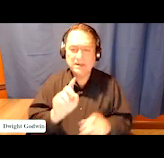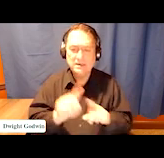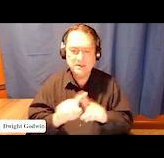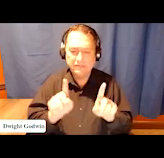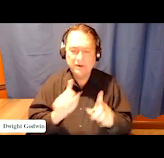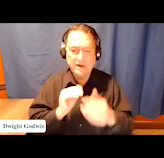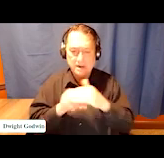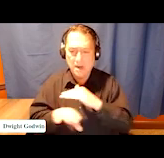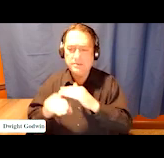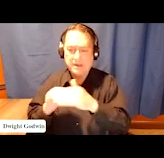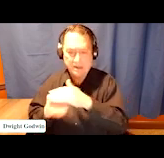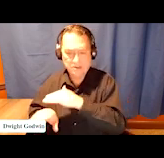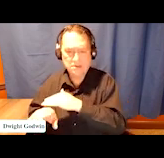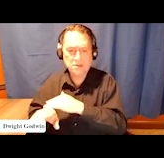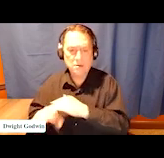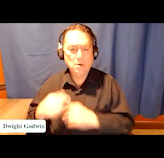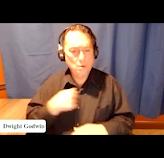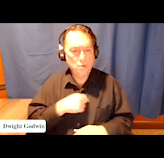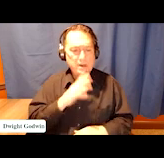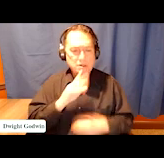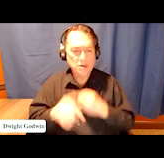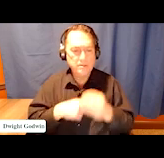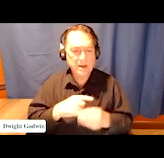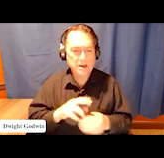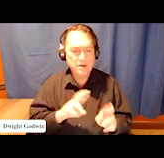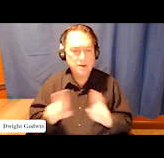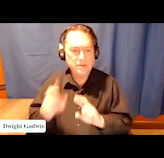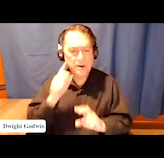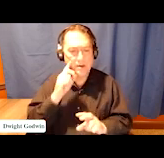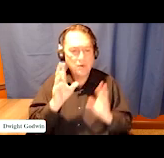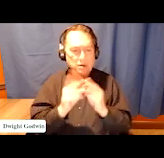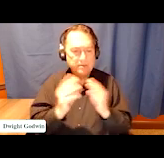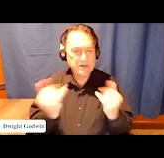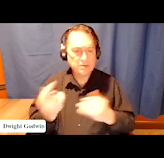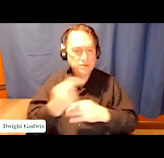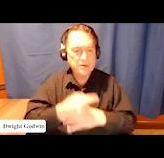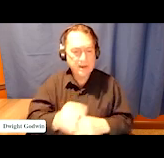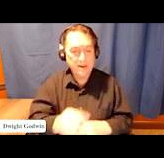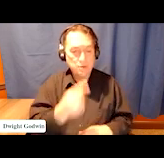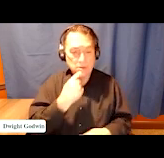And I think you and I talked about that in preparing for the webinar today. Can you just tell us one or two accommodations